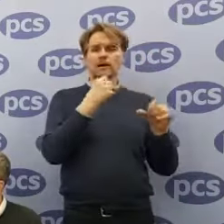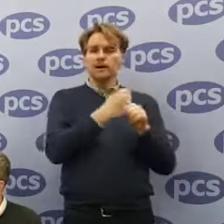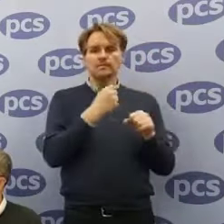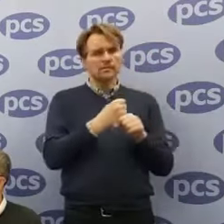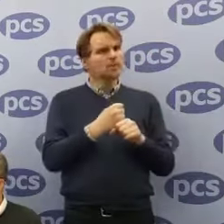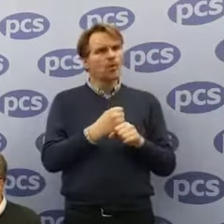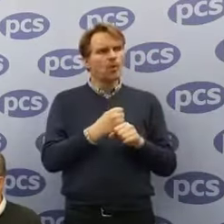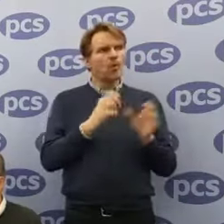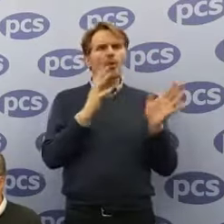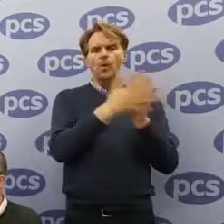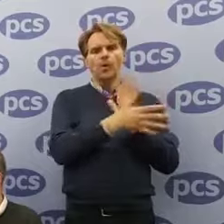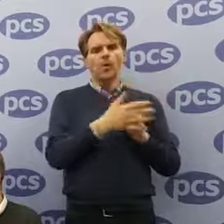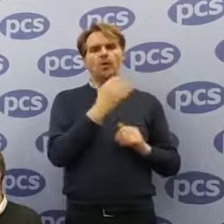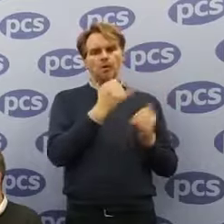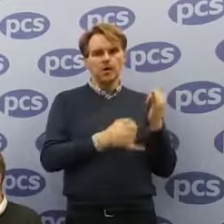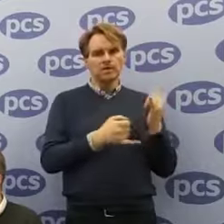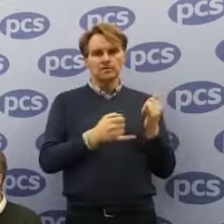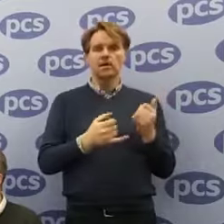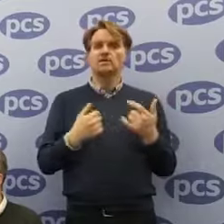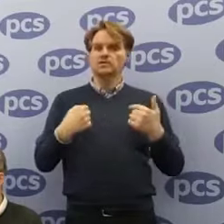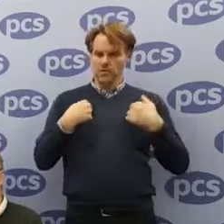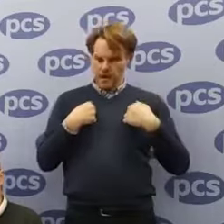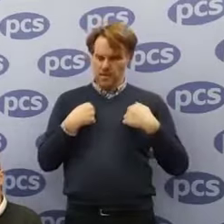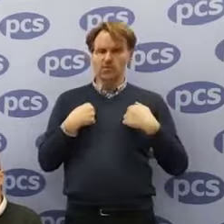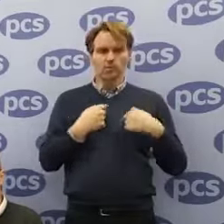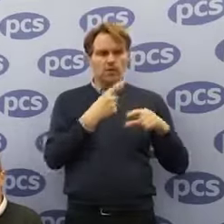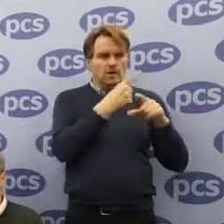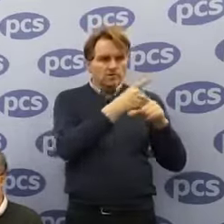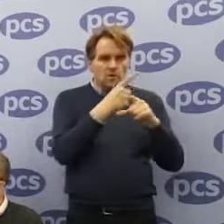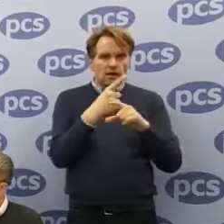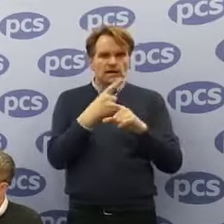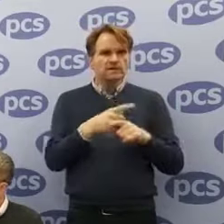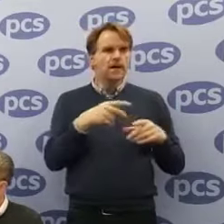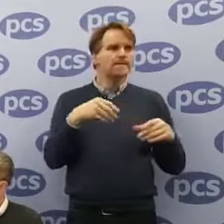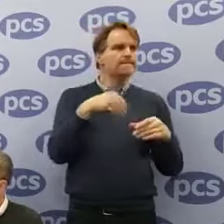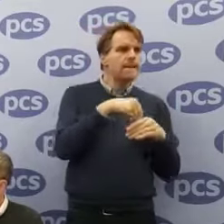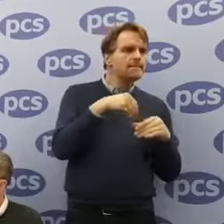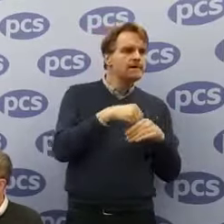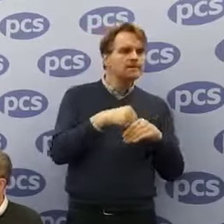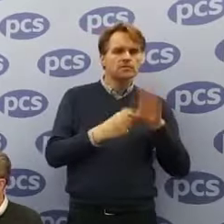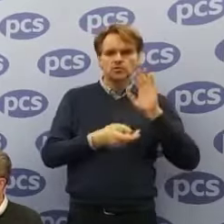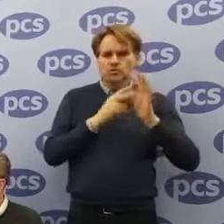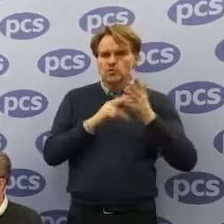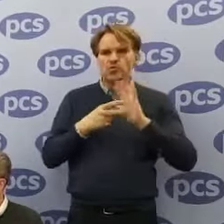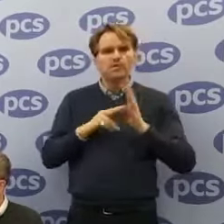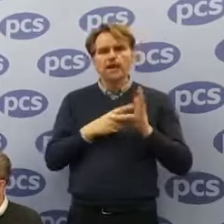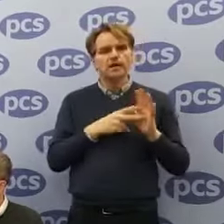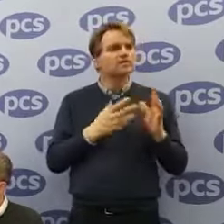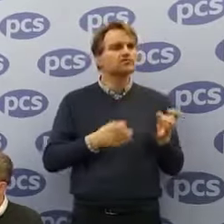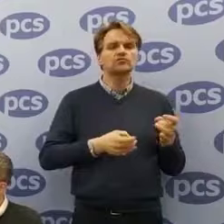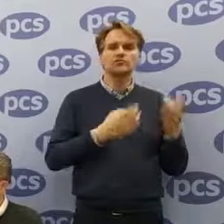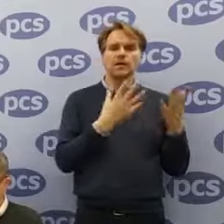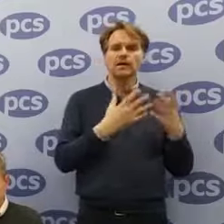we are talking to people now as we speak to put together a strategy like that if members vote for it. Okay thanks Mark